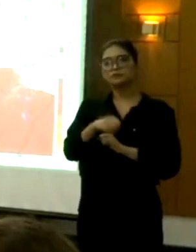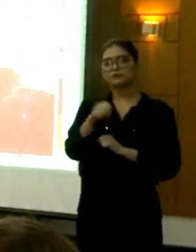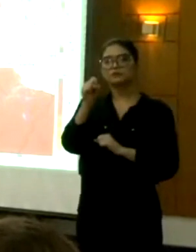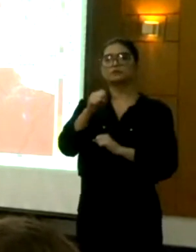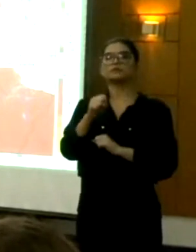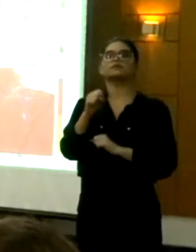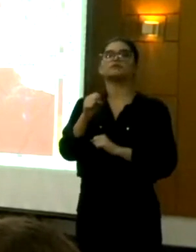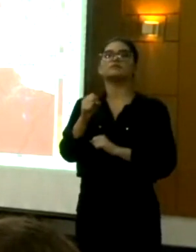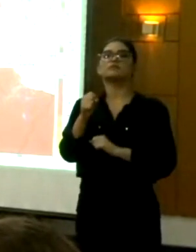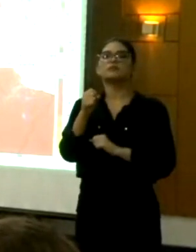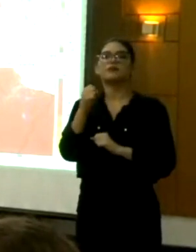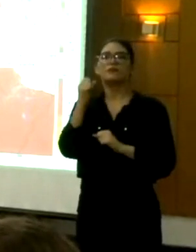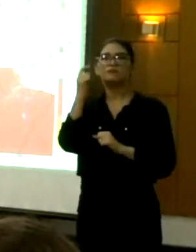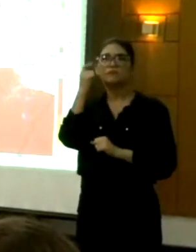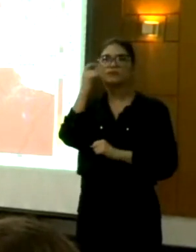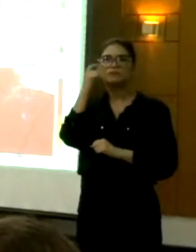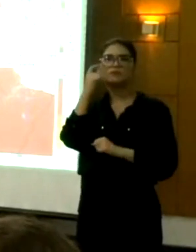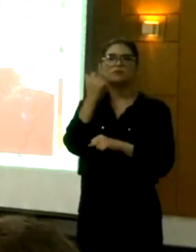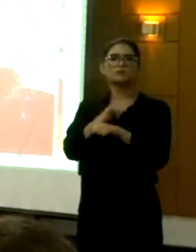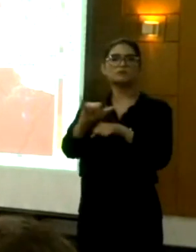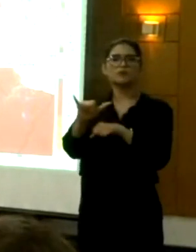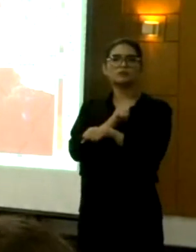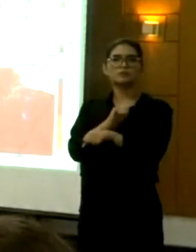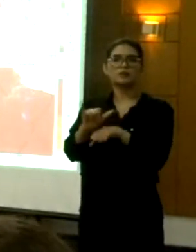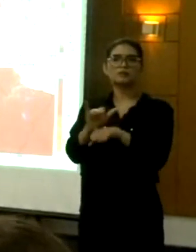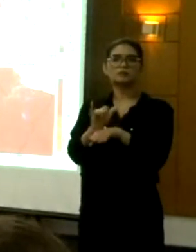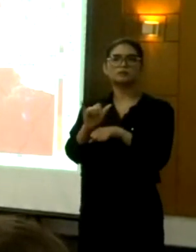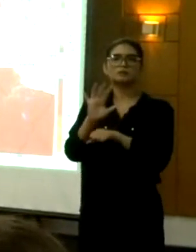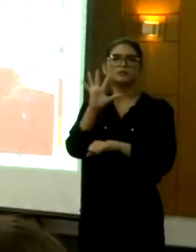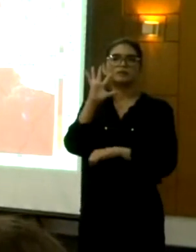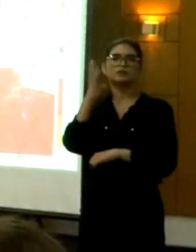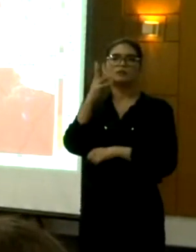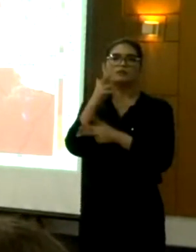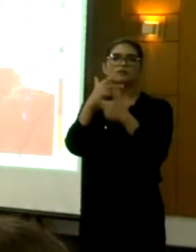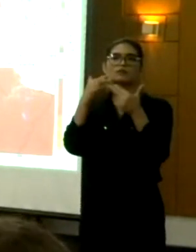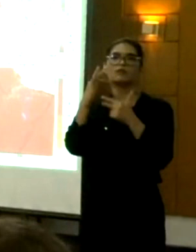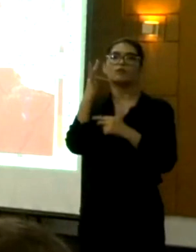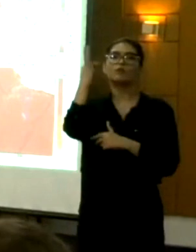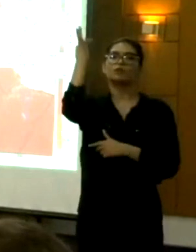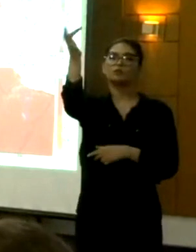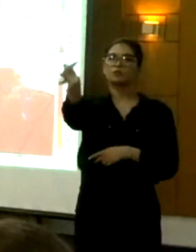emphasize too much it's there in the article but basically it's the following oh so here is the state of Pará here it is rain